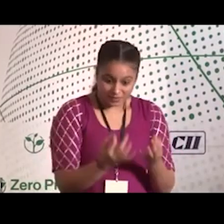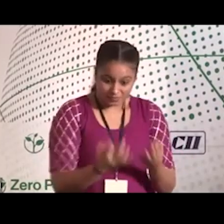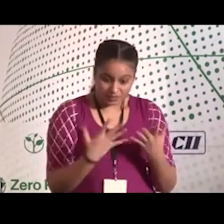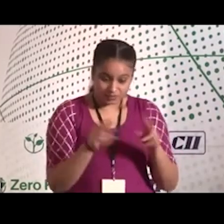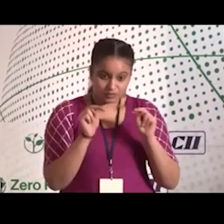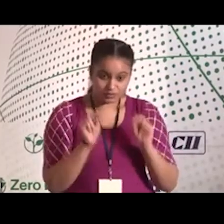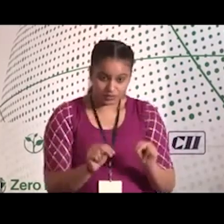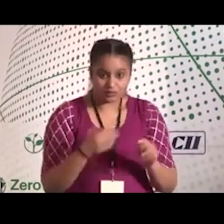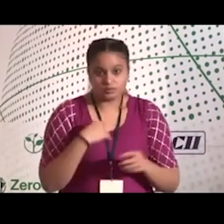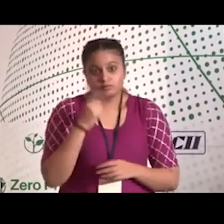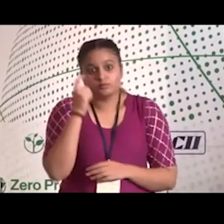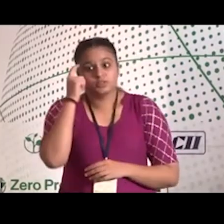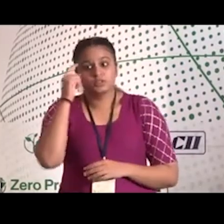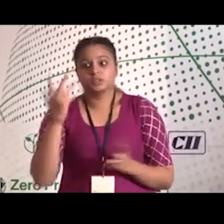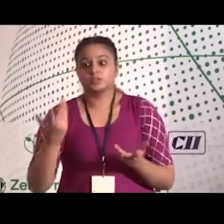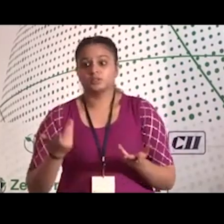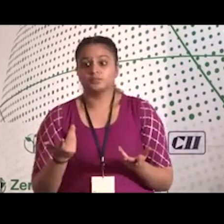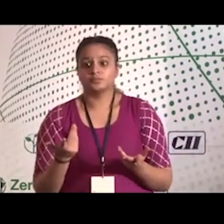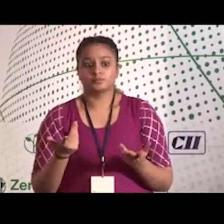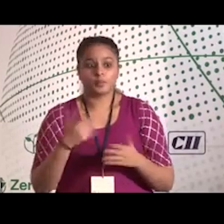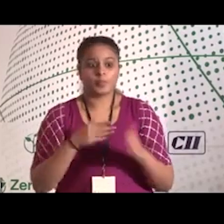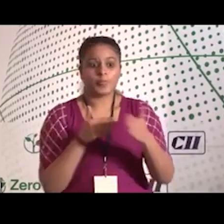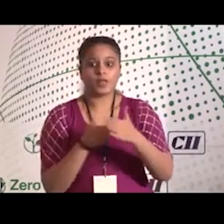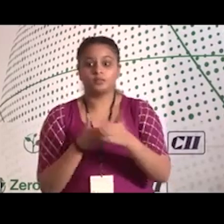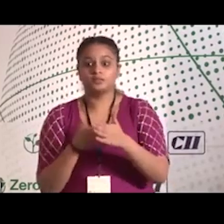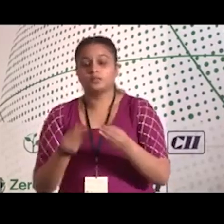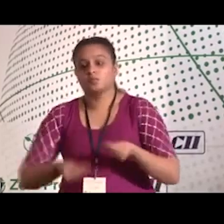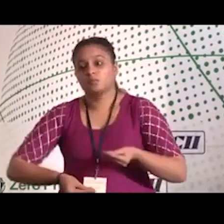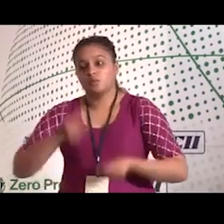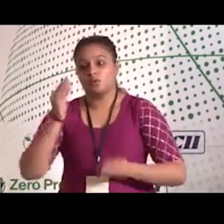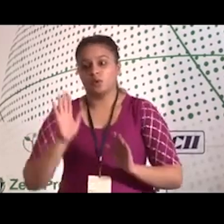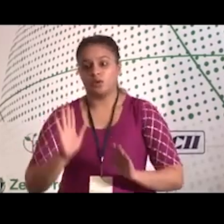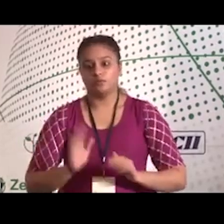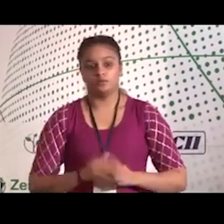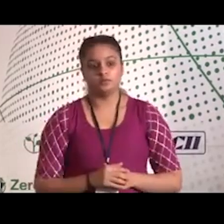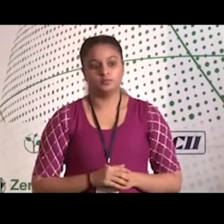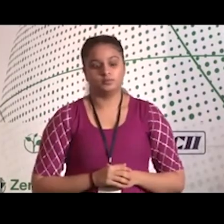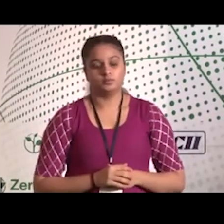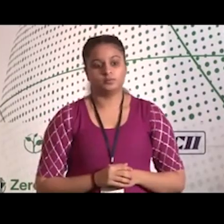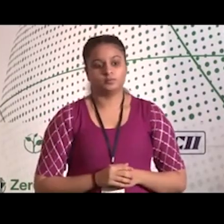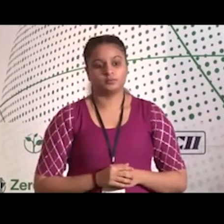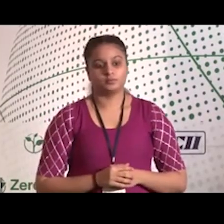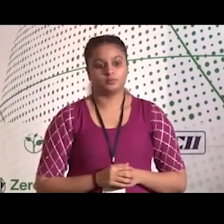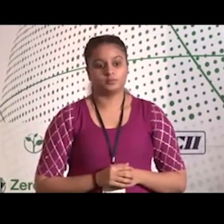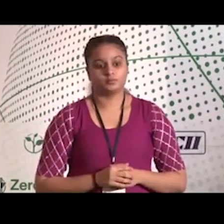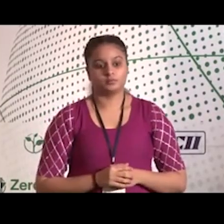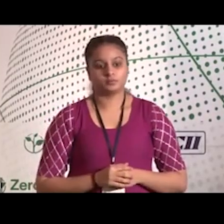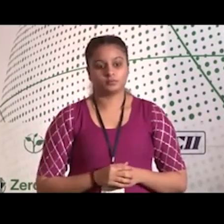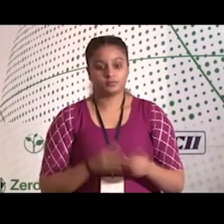I think the challenges are much more the major that we face